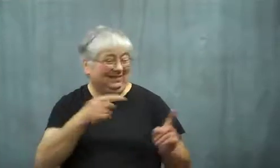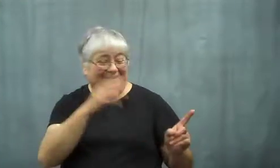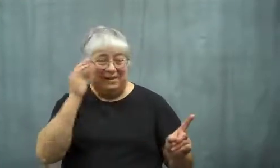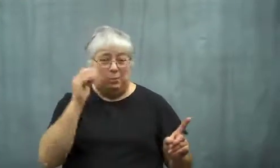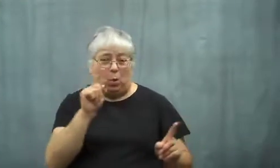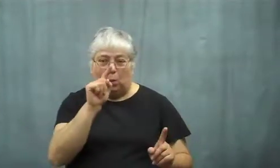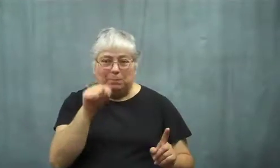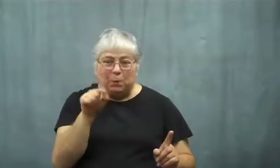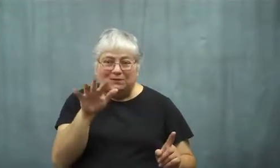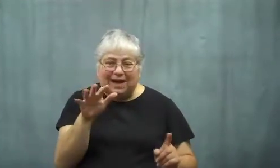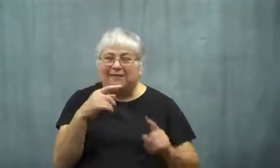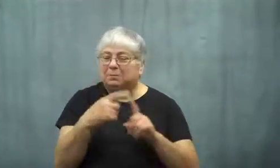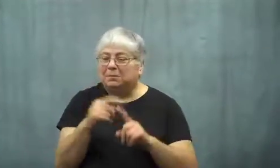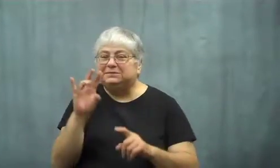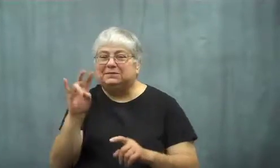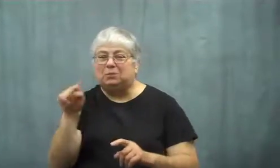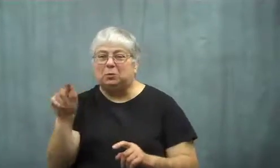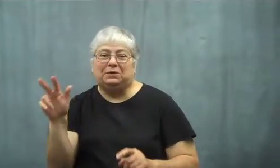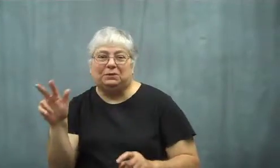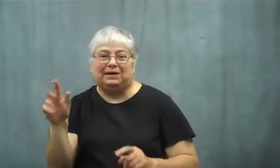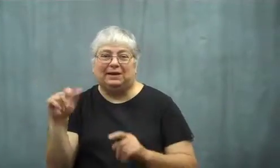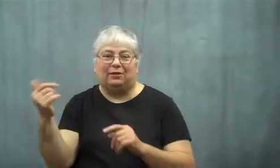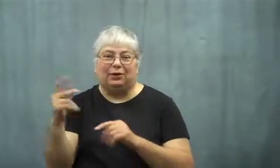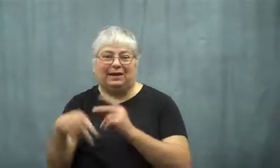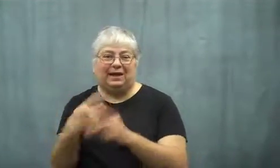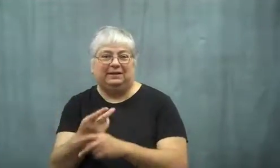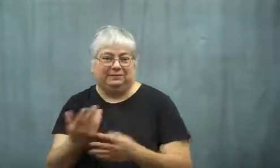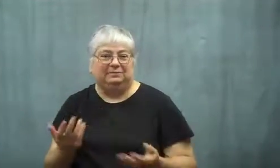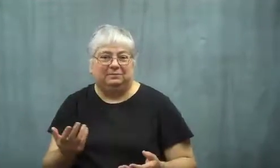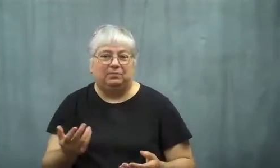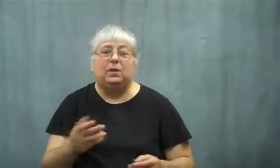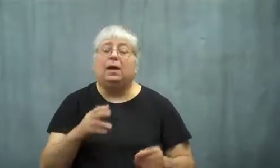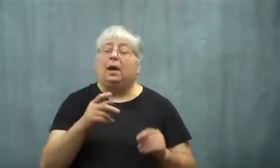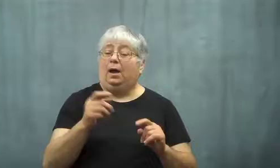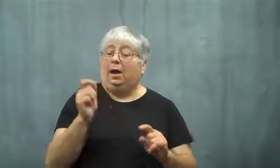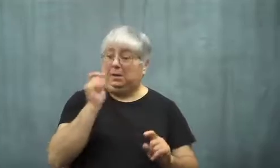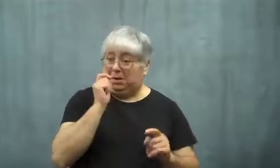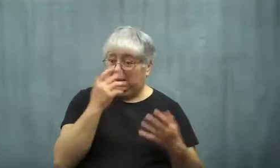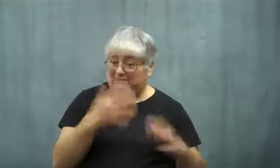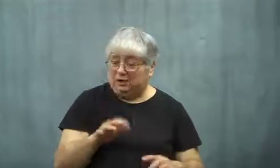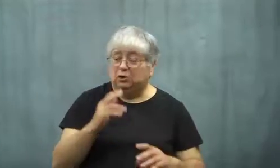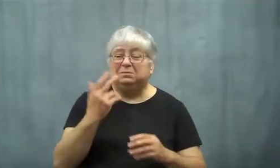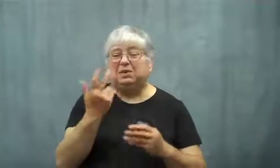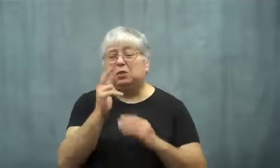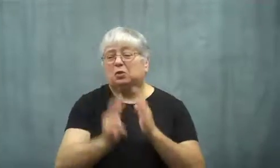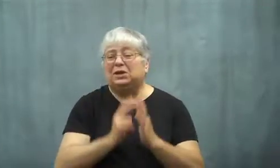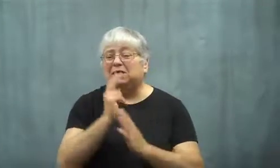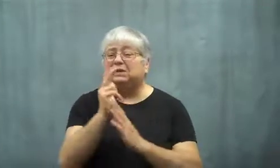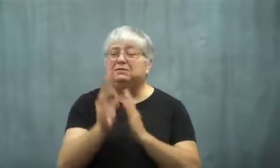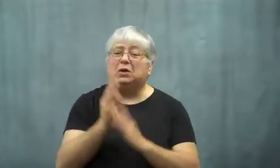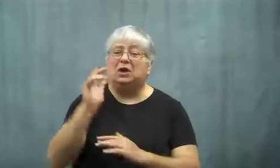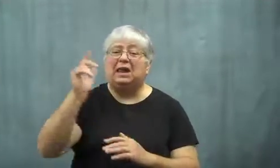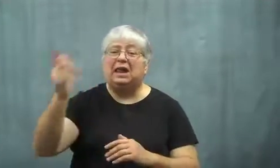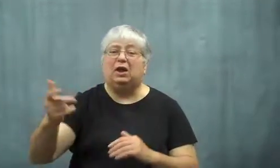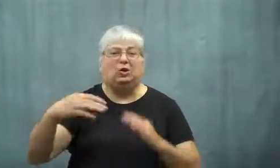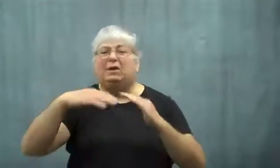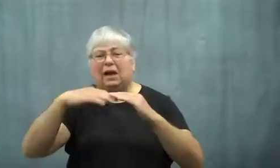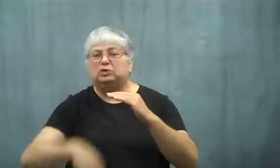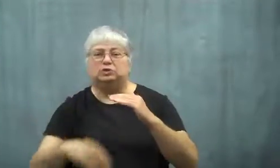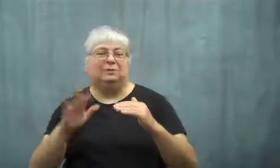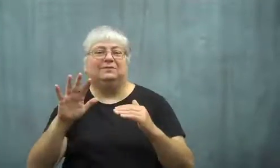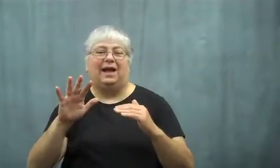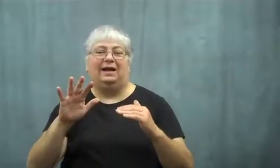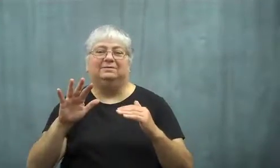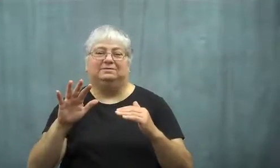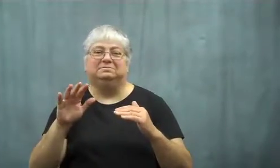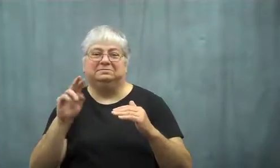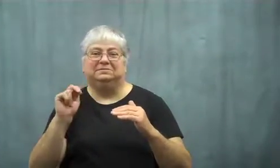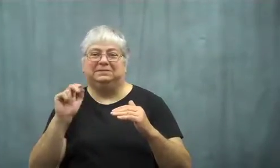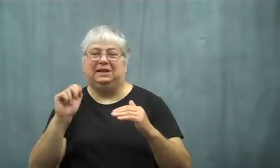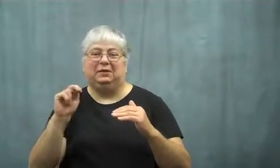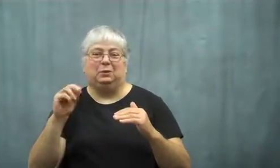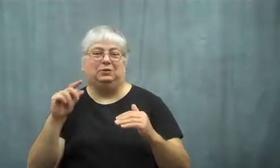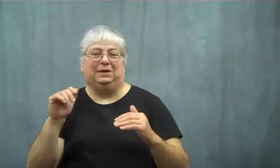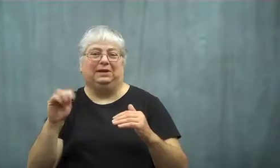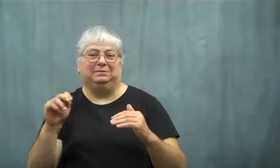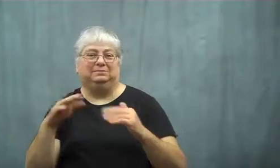Martin had 1.5 plus 7.3 of the other kind.